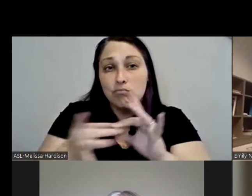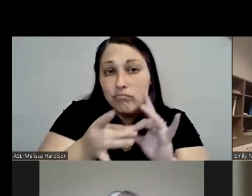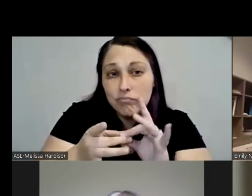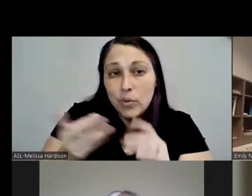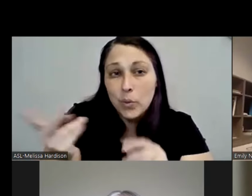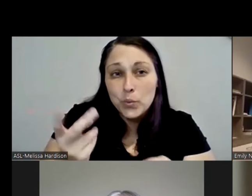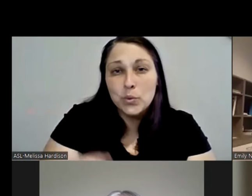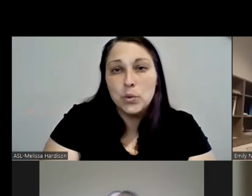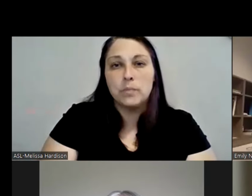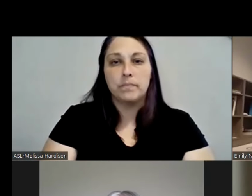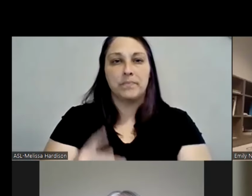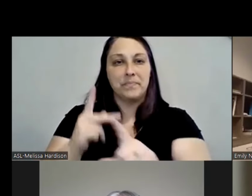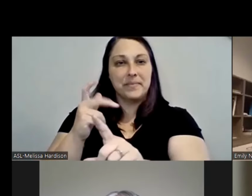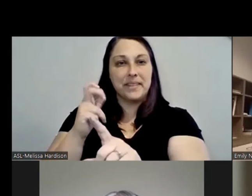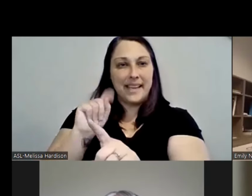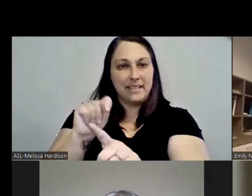making these changes will someone is to make daily activities easier.